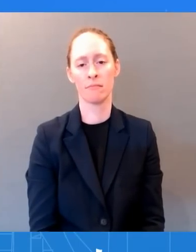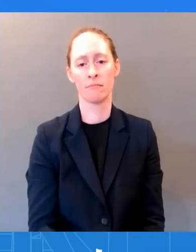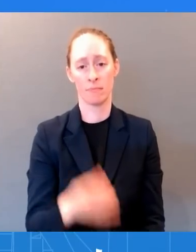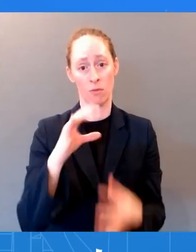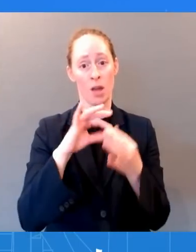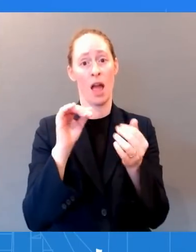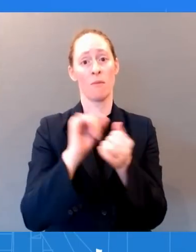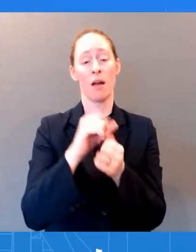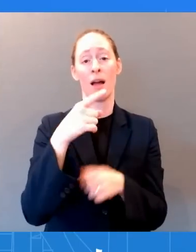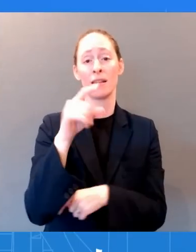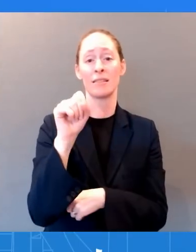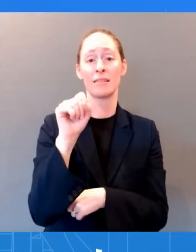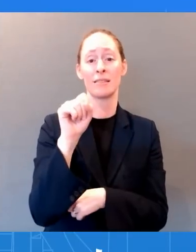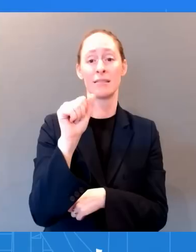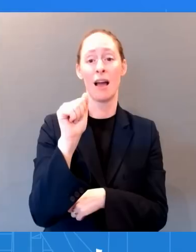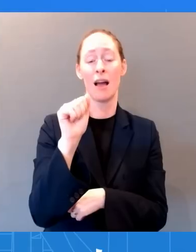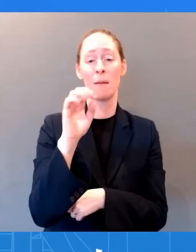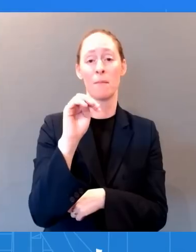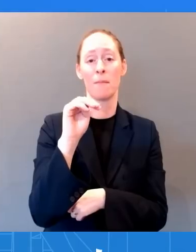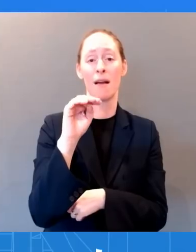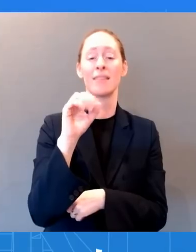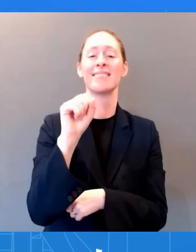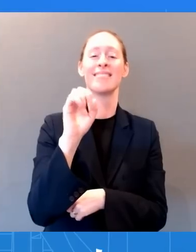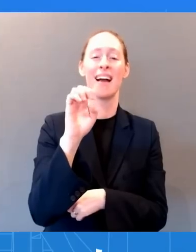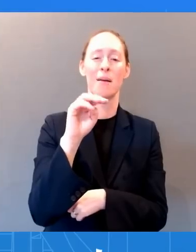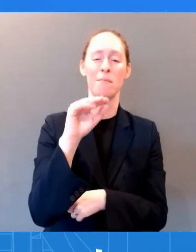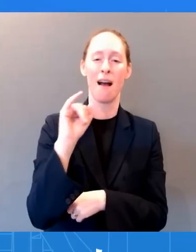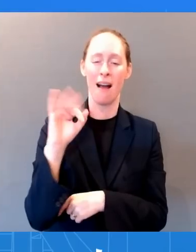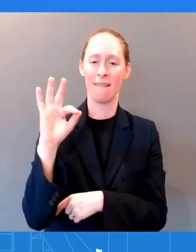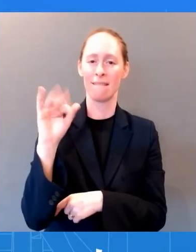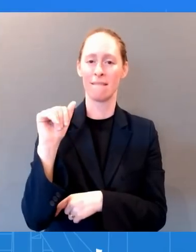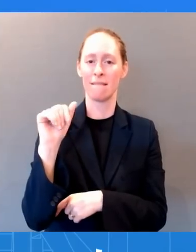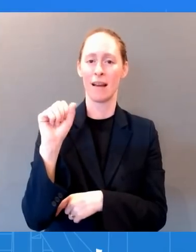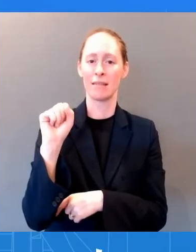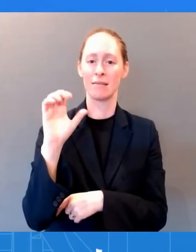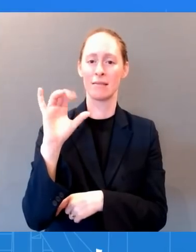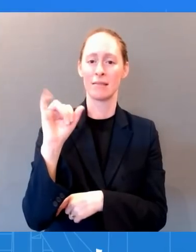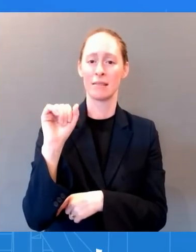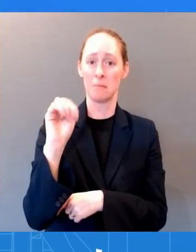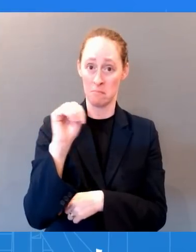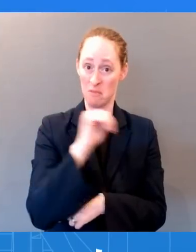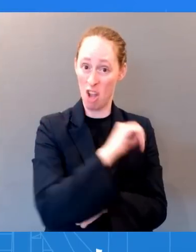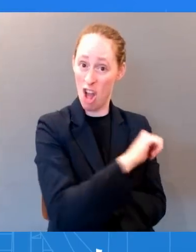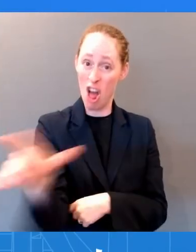And he was clear: not all Republicans -- there are some mainstream Republicans -- he mentioned the Governor of Maryland,